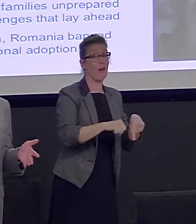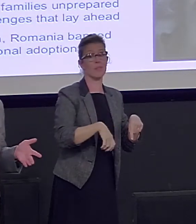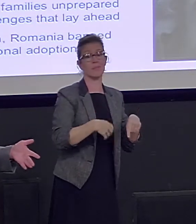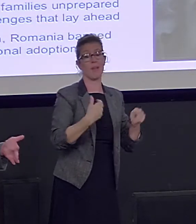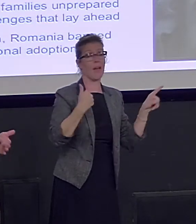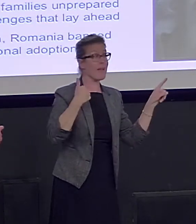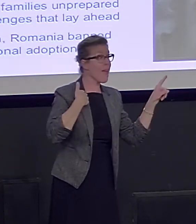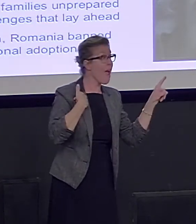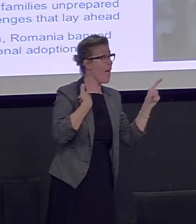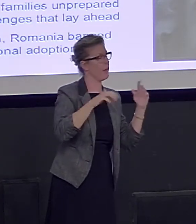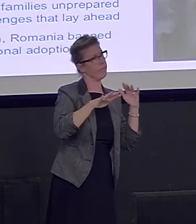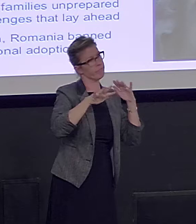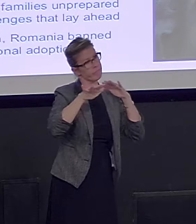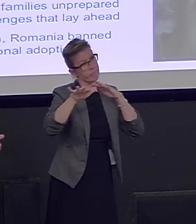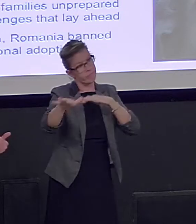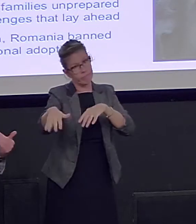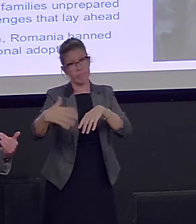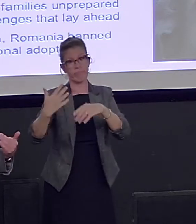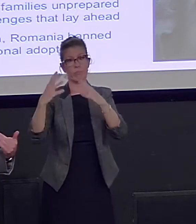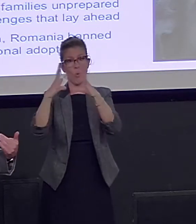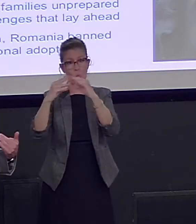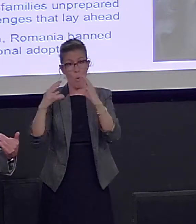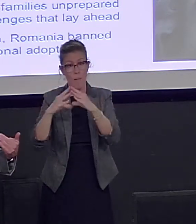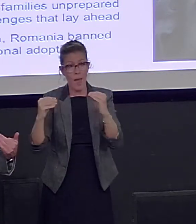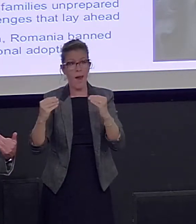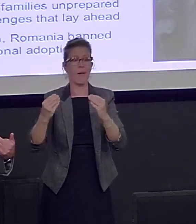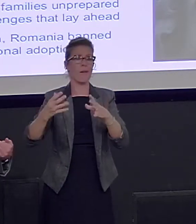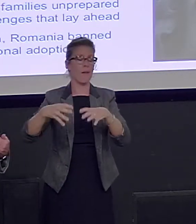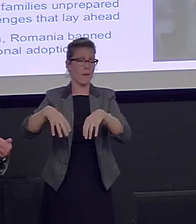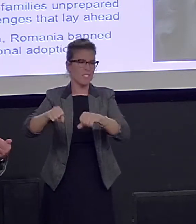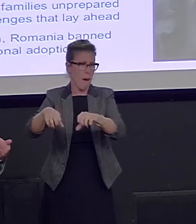and Canada went over to Romania to adopt these children.